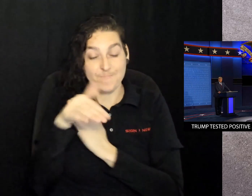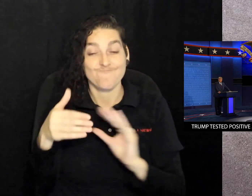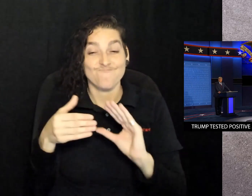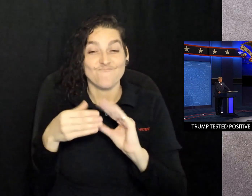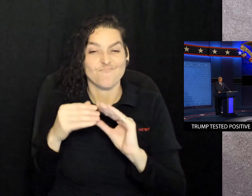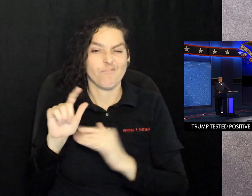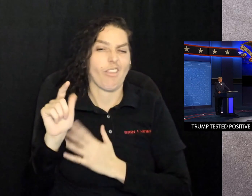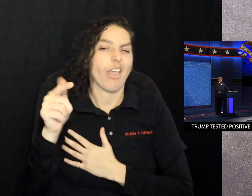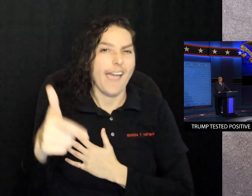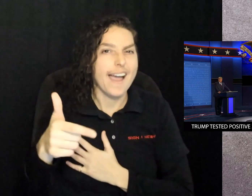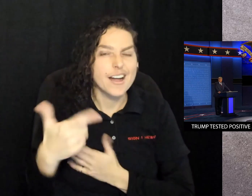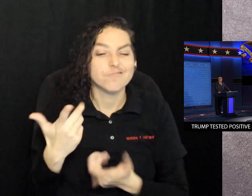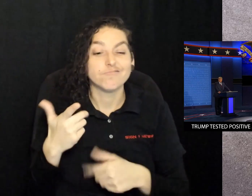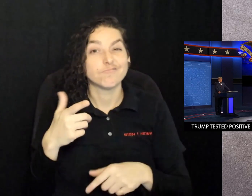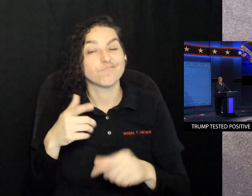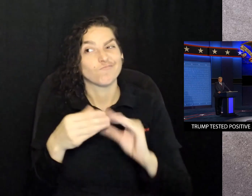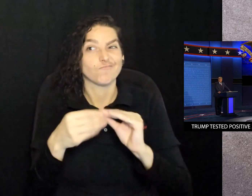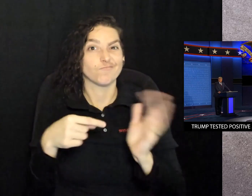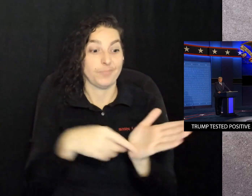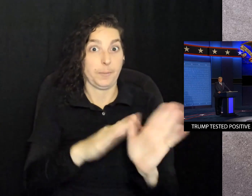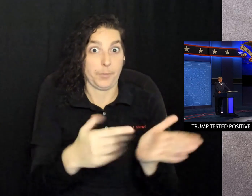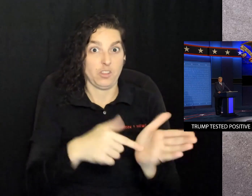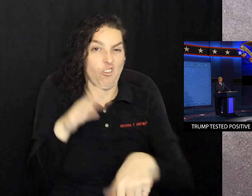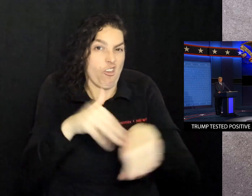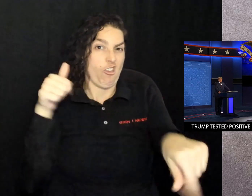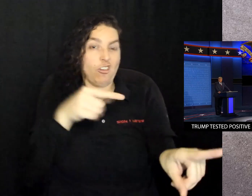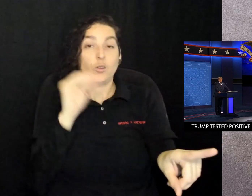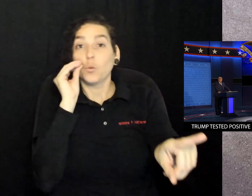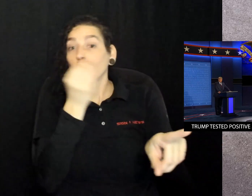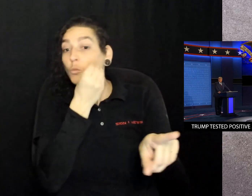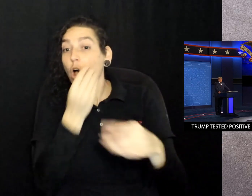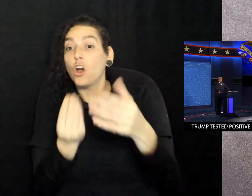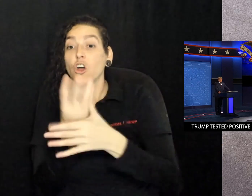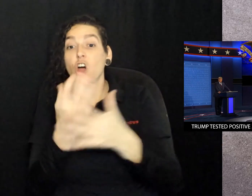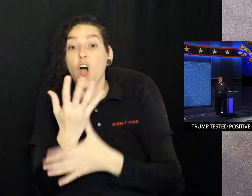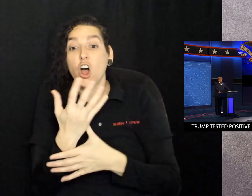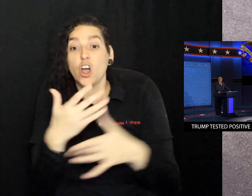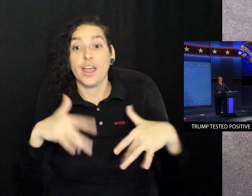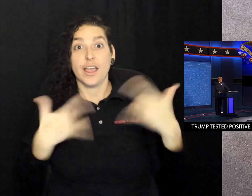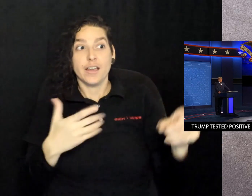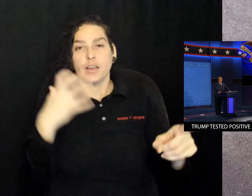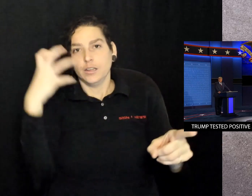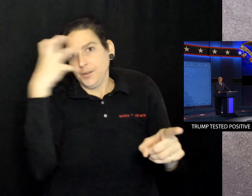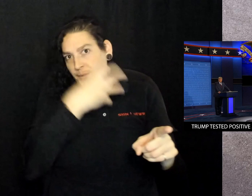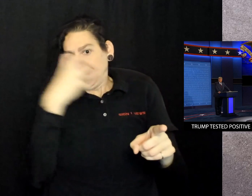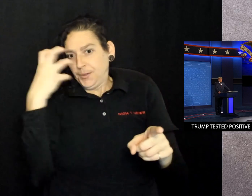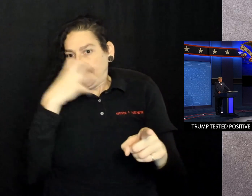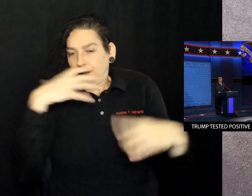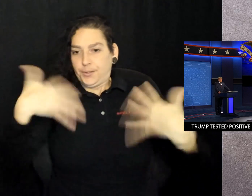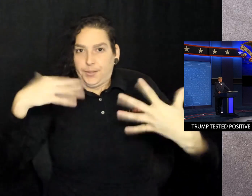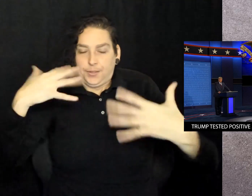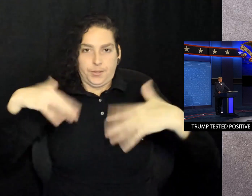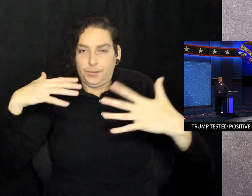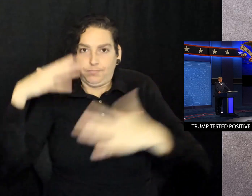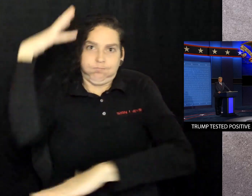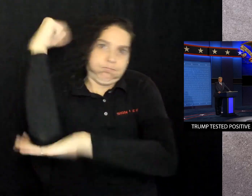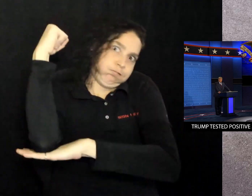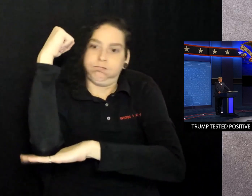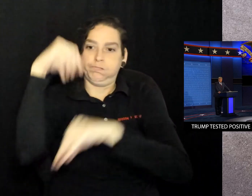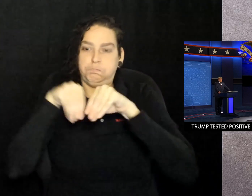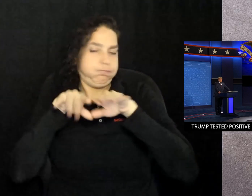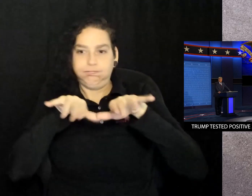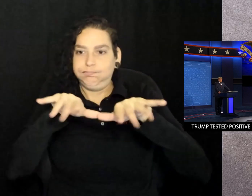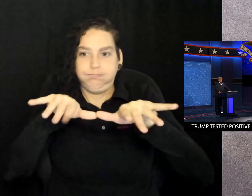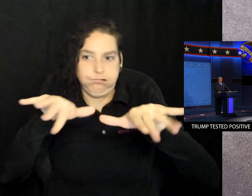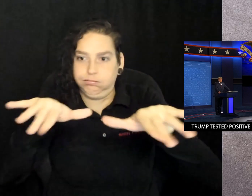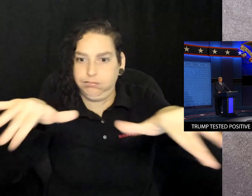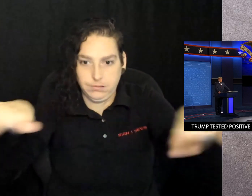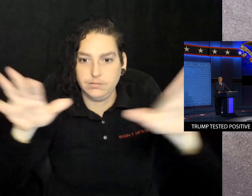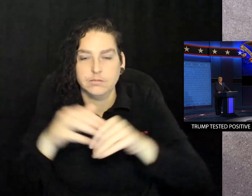and Rose Garden event medical experts later called the Rose Garden event a super spreader